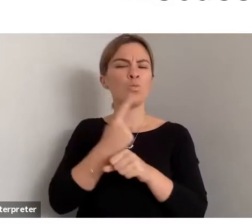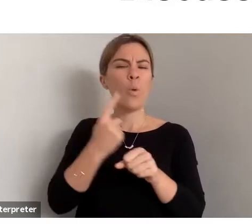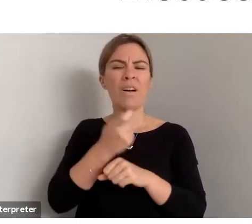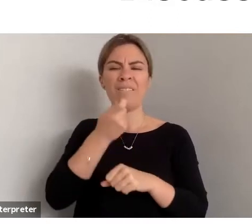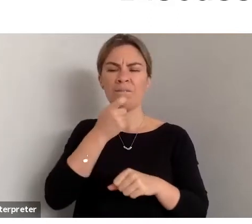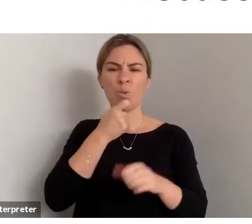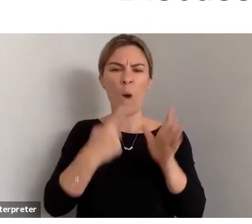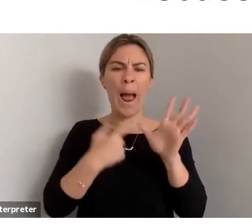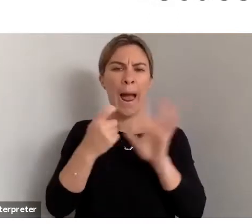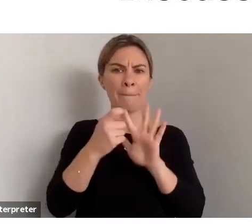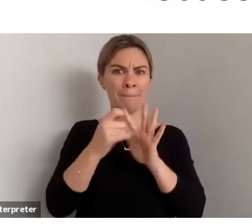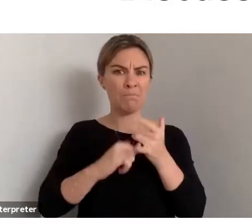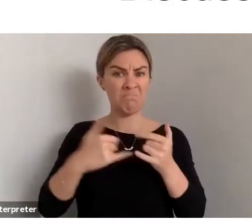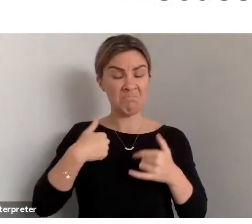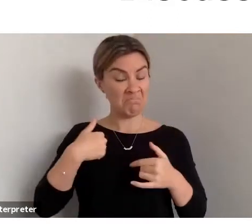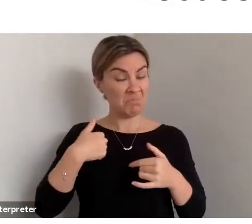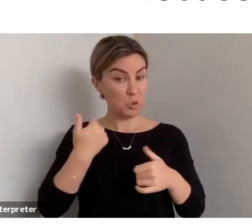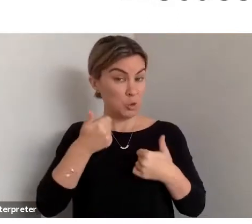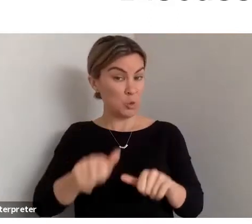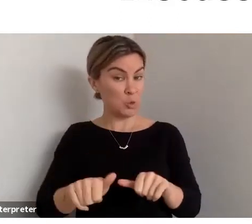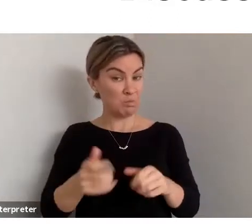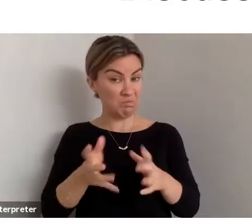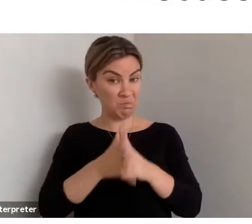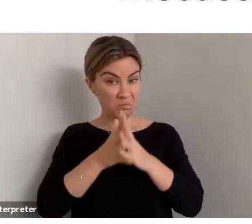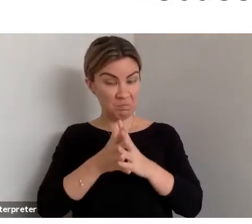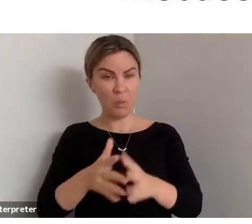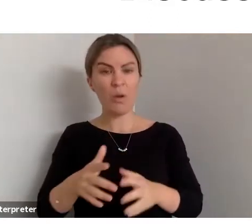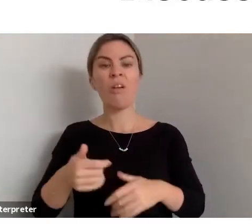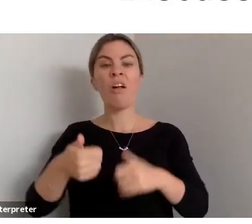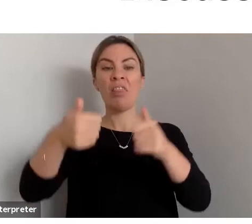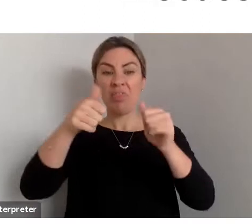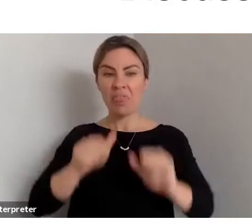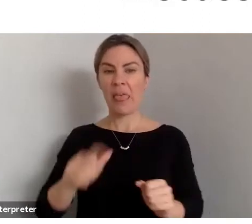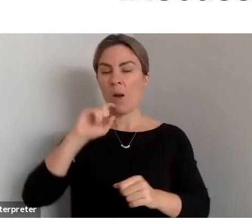Then we will have a discussion session, because I found that when